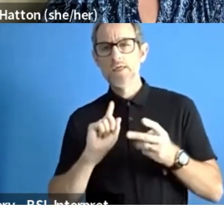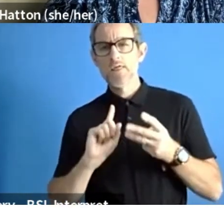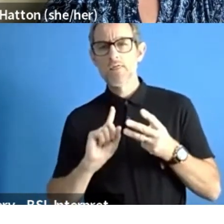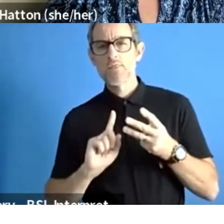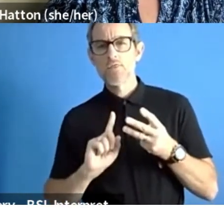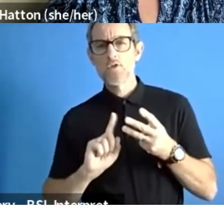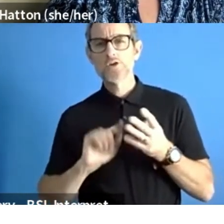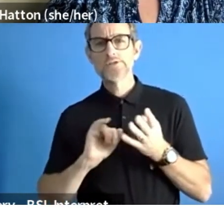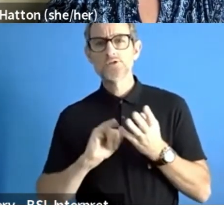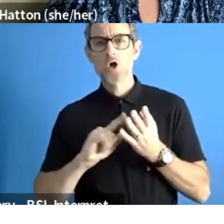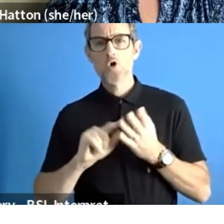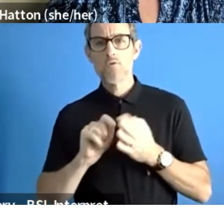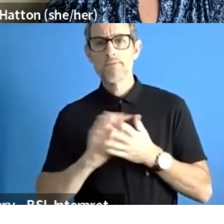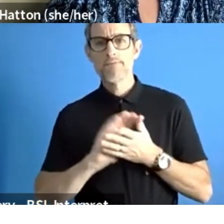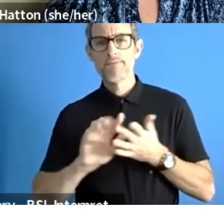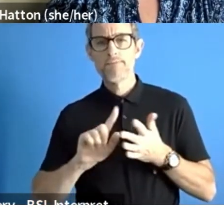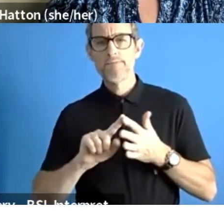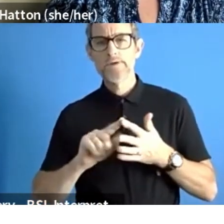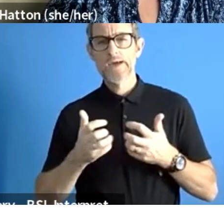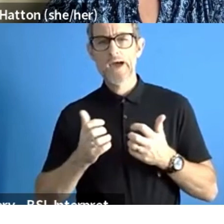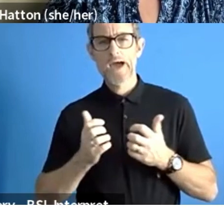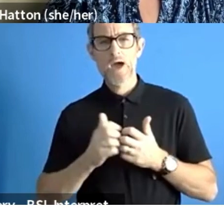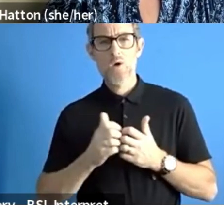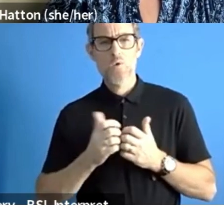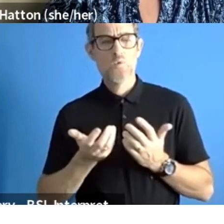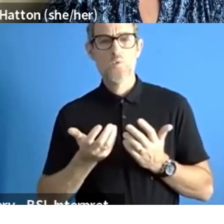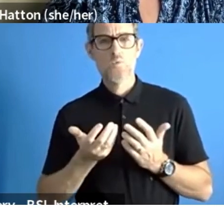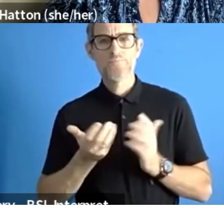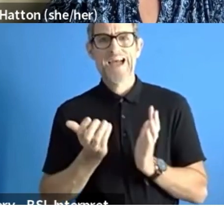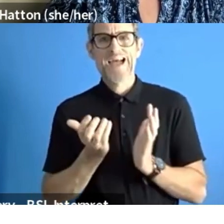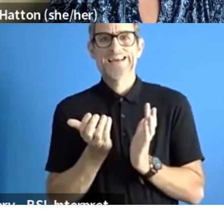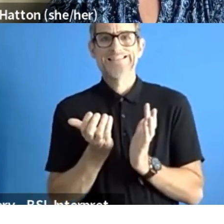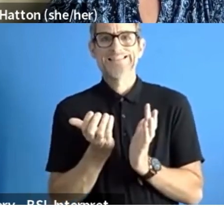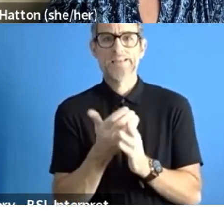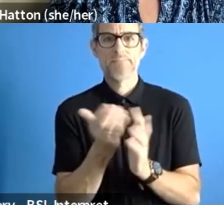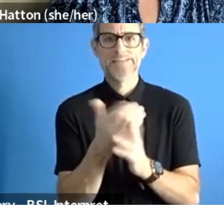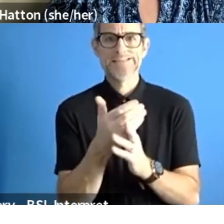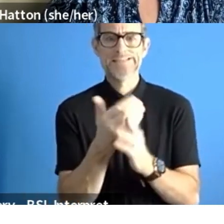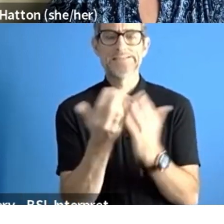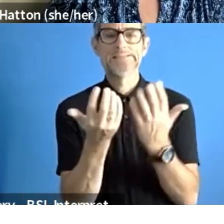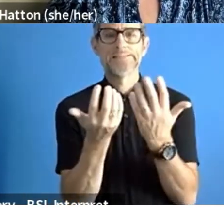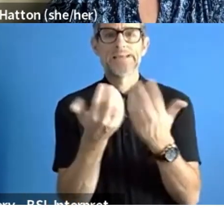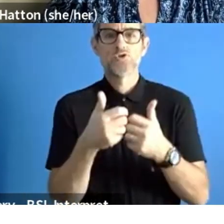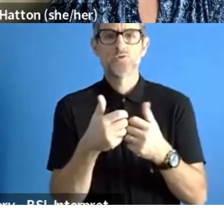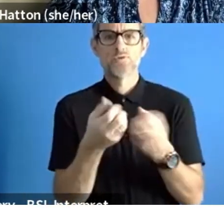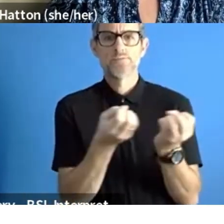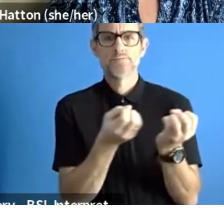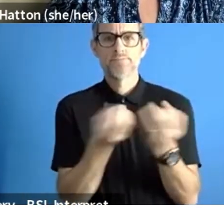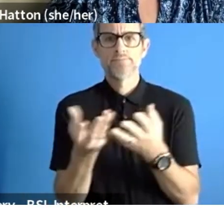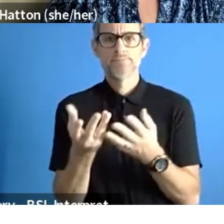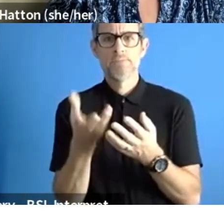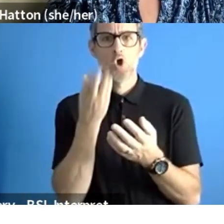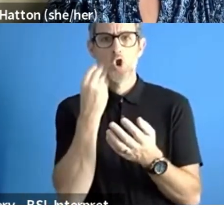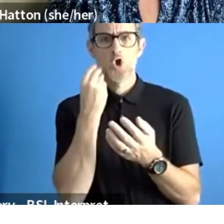question from Sophie is how does this accessibility technology feed into your learning platforms?